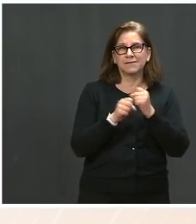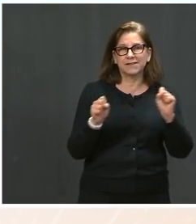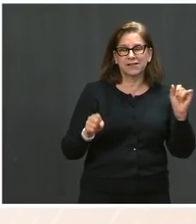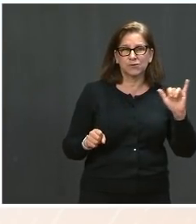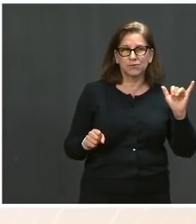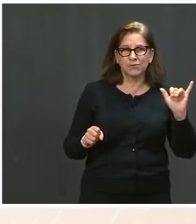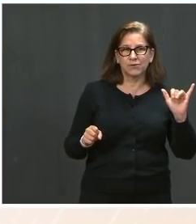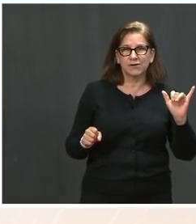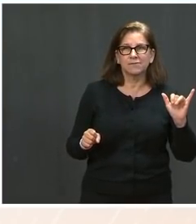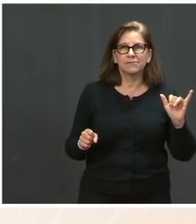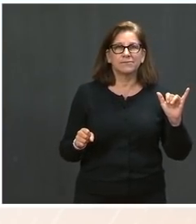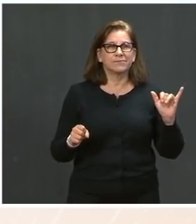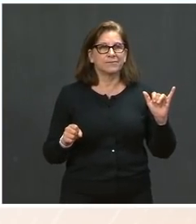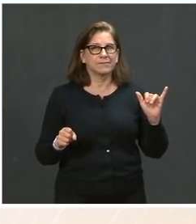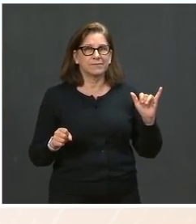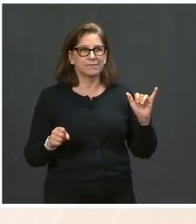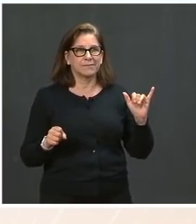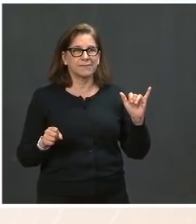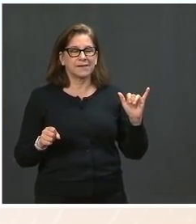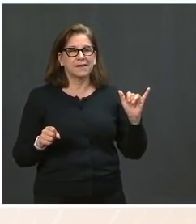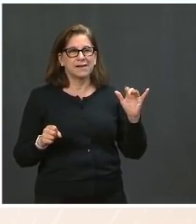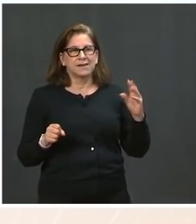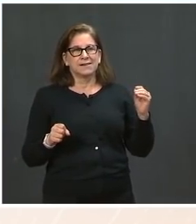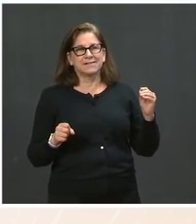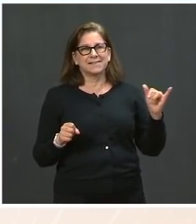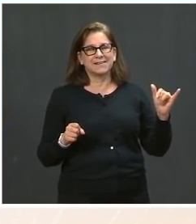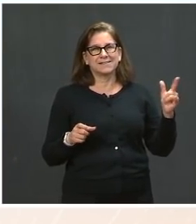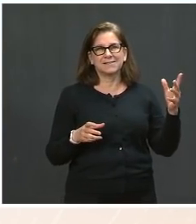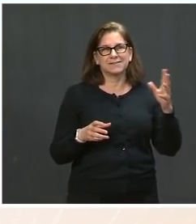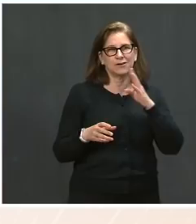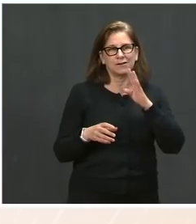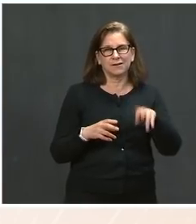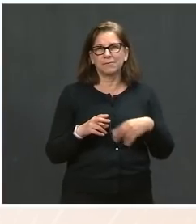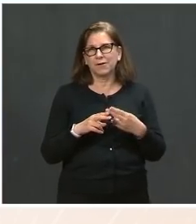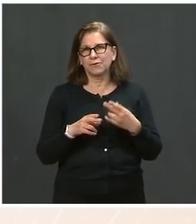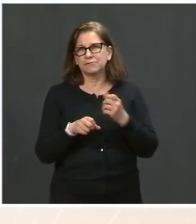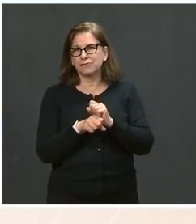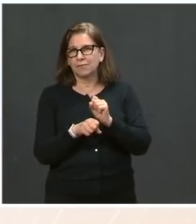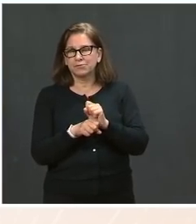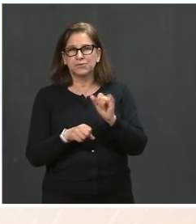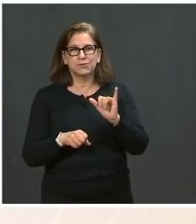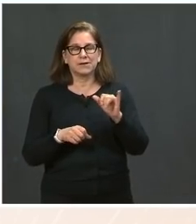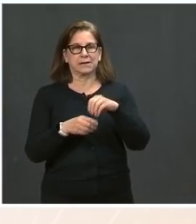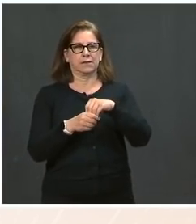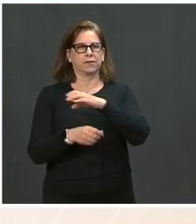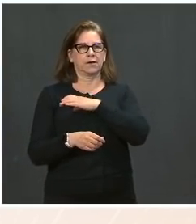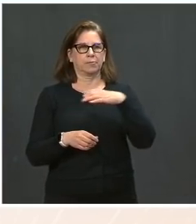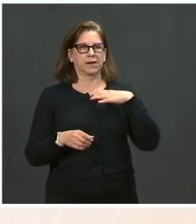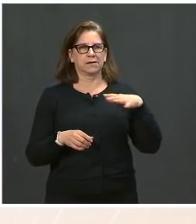So it's a bit different from a Jobs Cabinet. But I can assure you for members where this is appropriate, where it's an appropriate role for them to play;